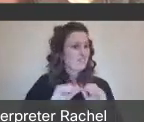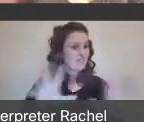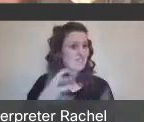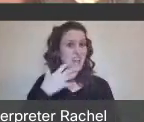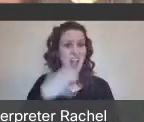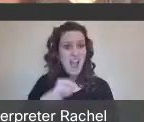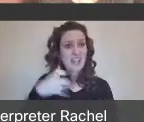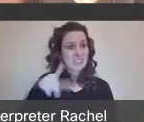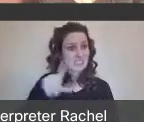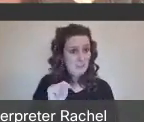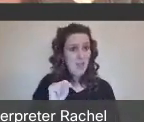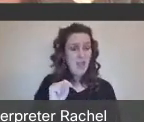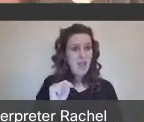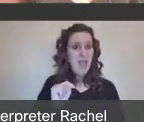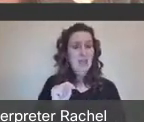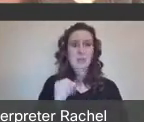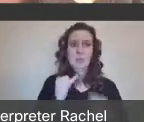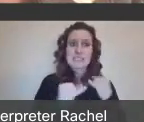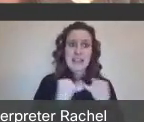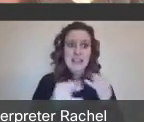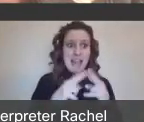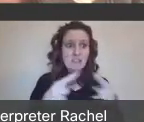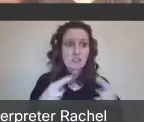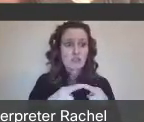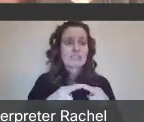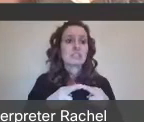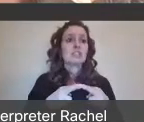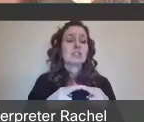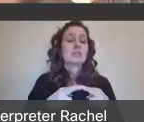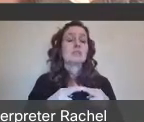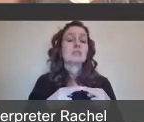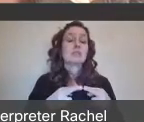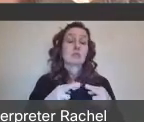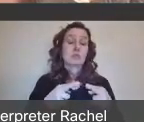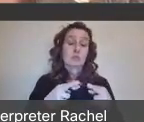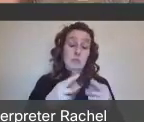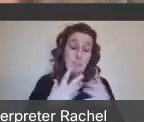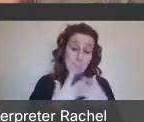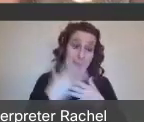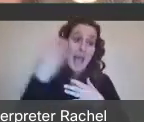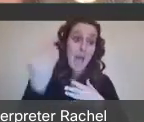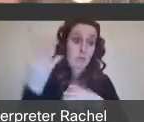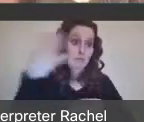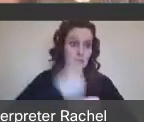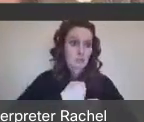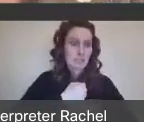actually was the last region to emerge from the Governor's shutdown, you do believe that